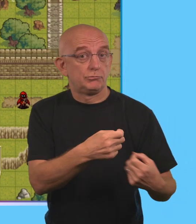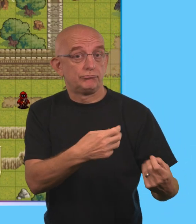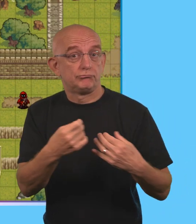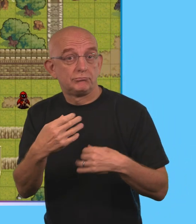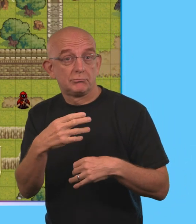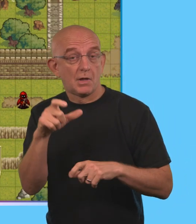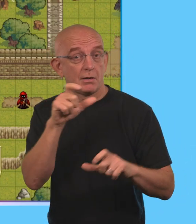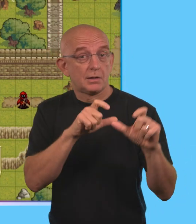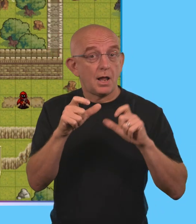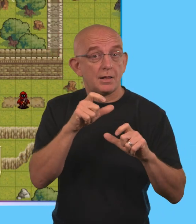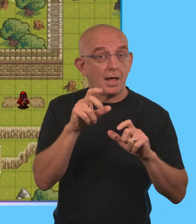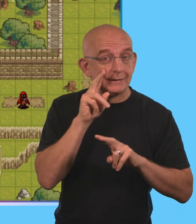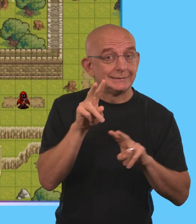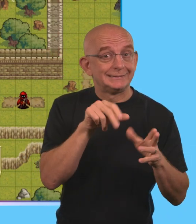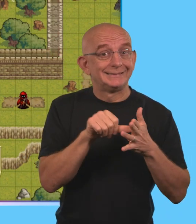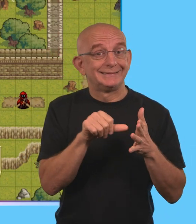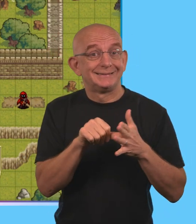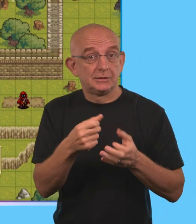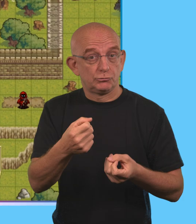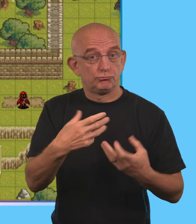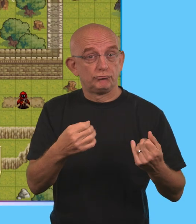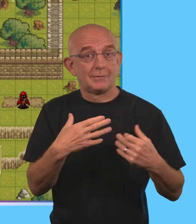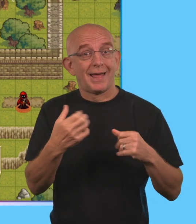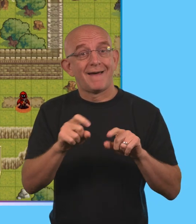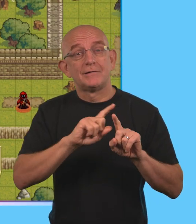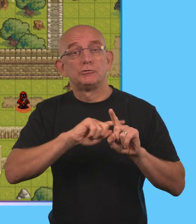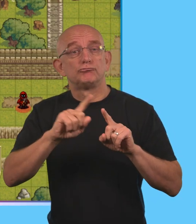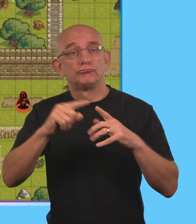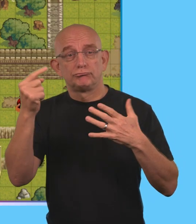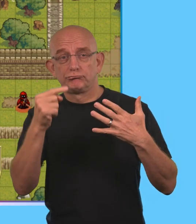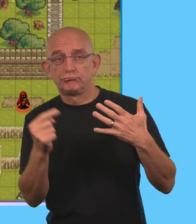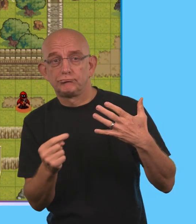color vision in mind, and is jam packed with other accessibility